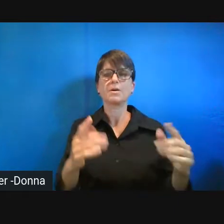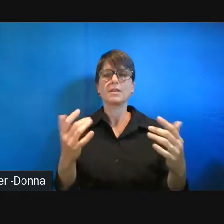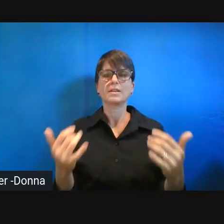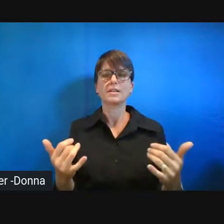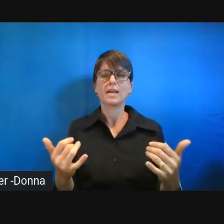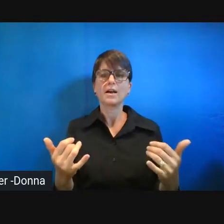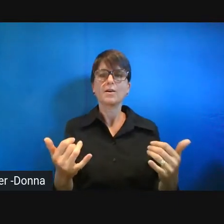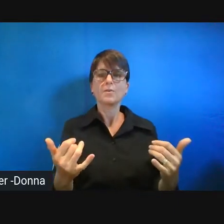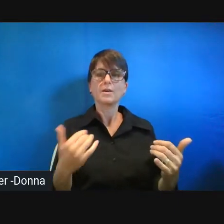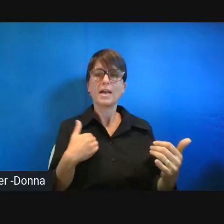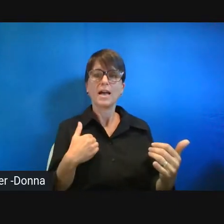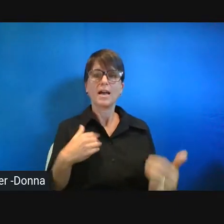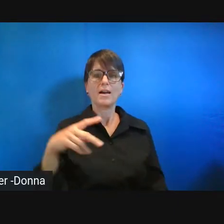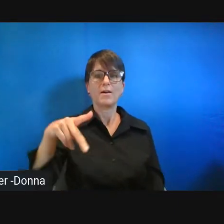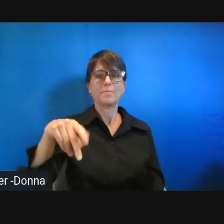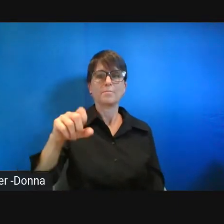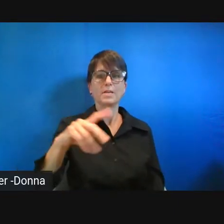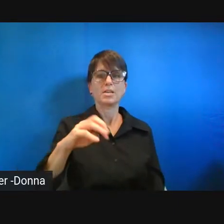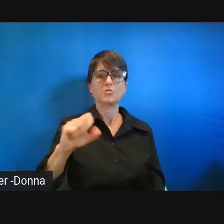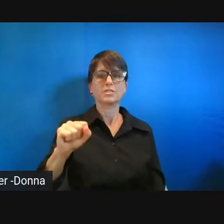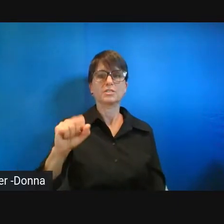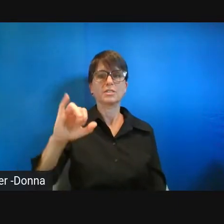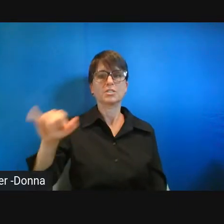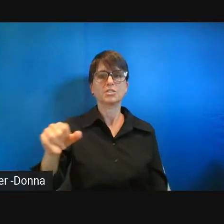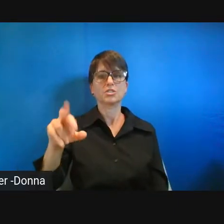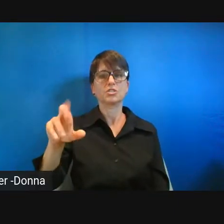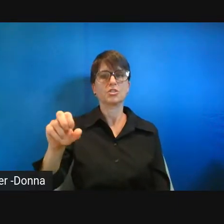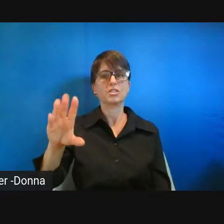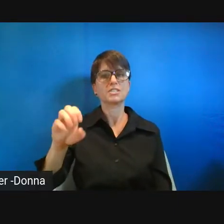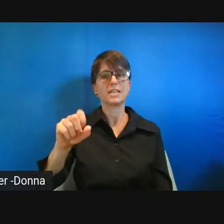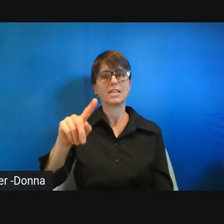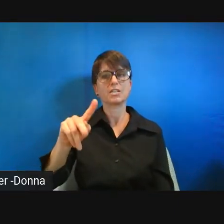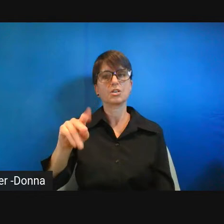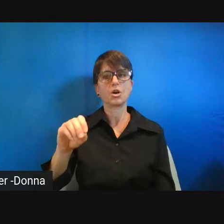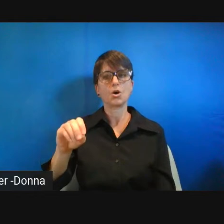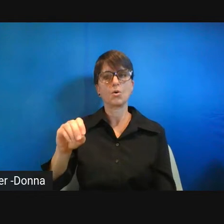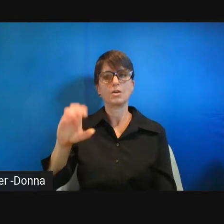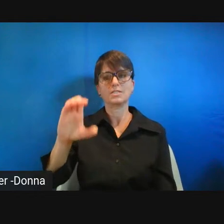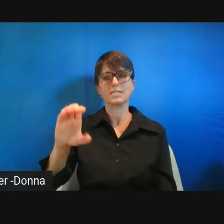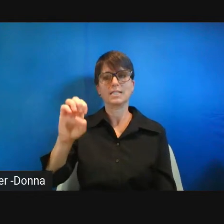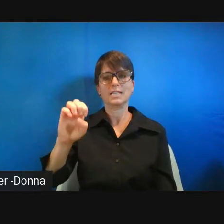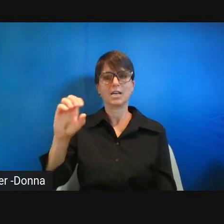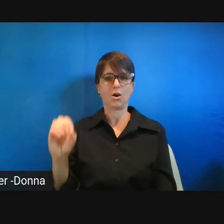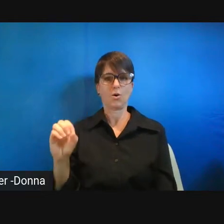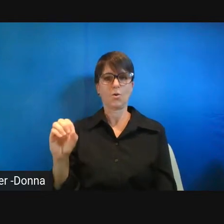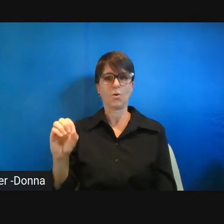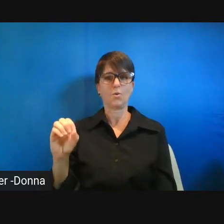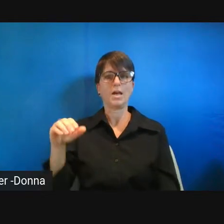He's giving us a presentation on the future of accessibility sorry, the future of accessibility statement.